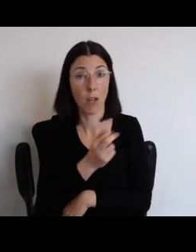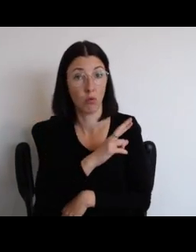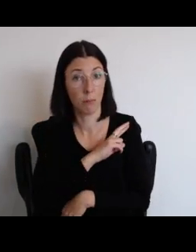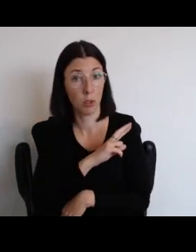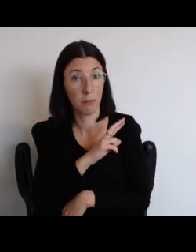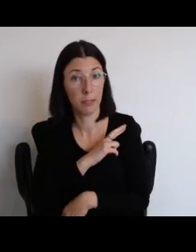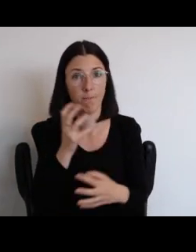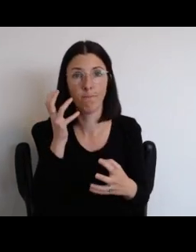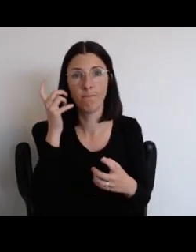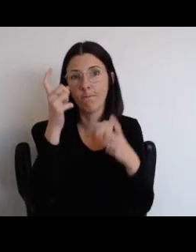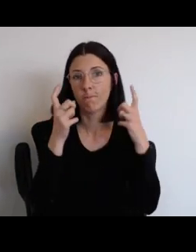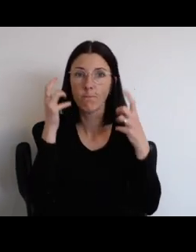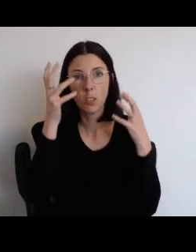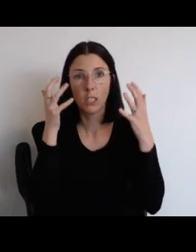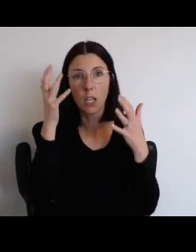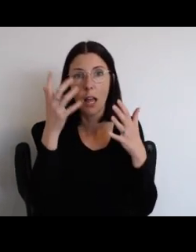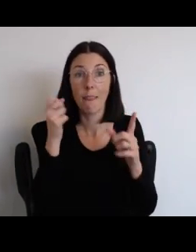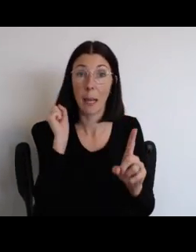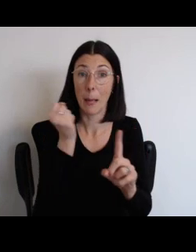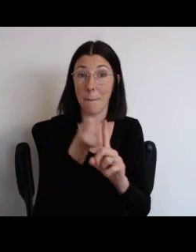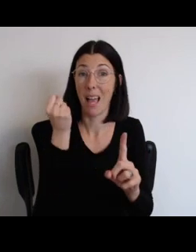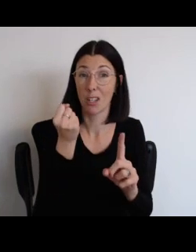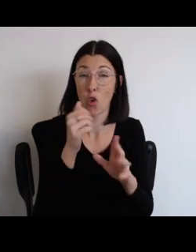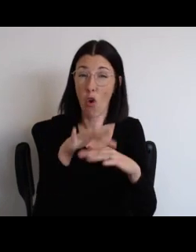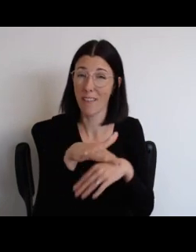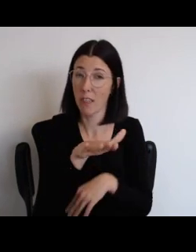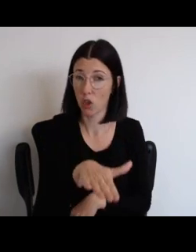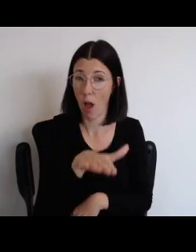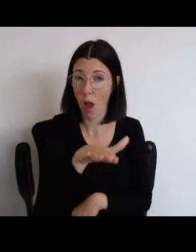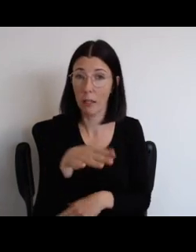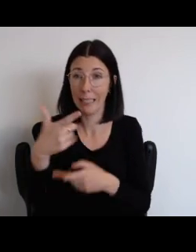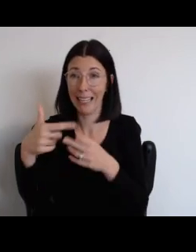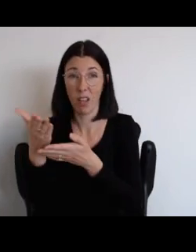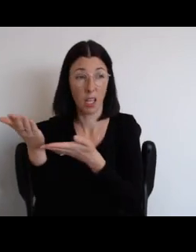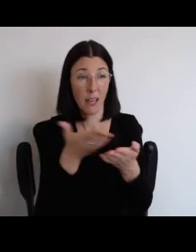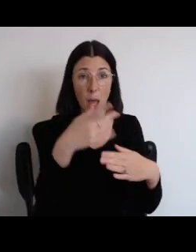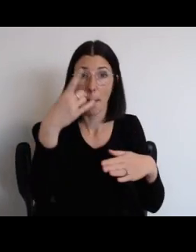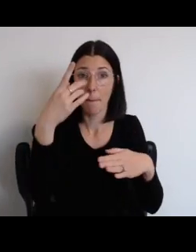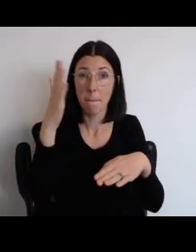of any of the penalties as well as considering how serious the breach was so I think that